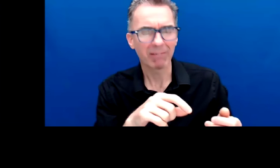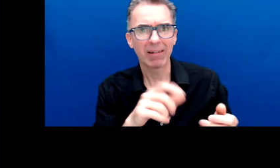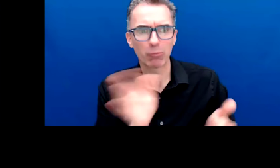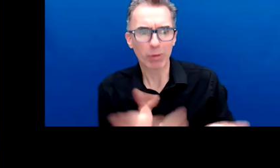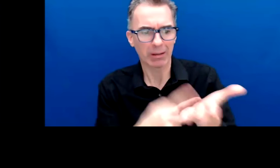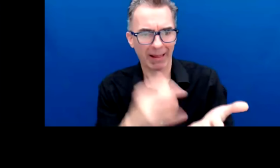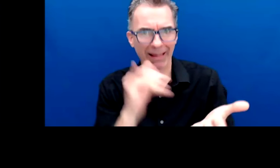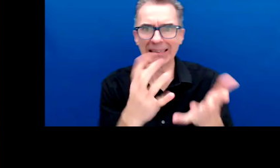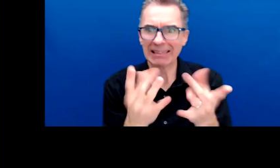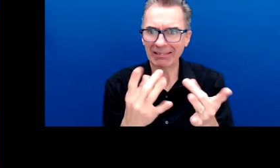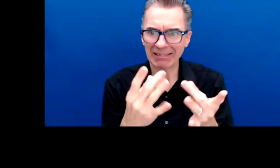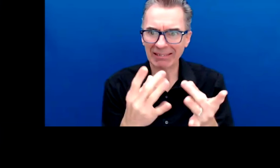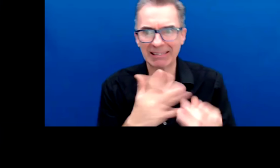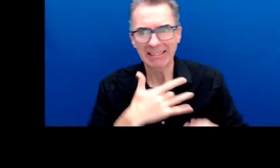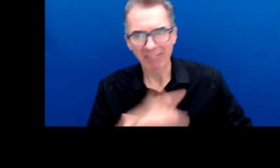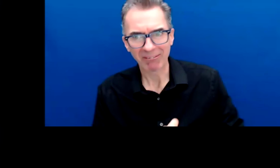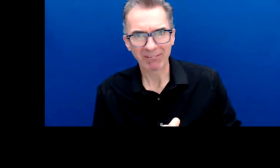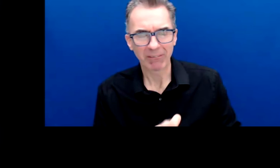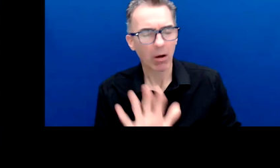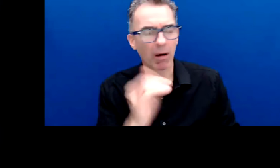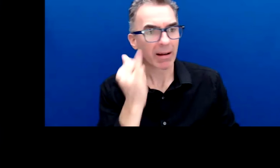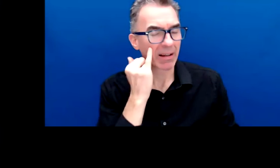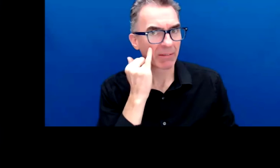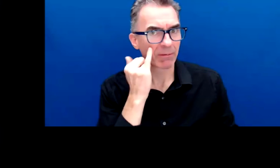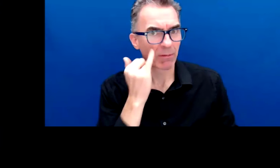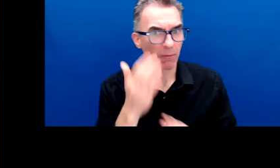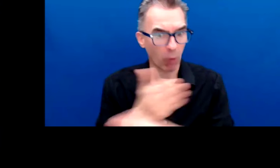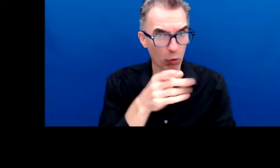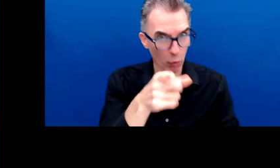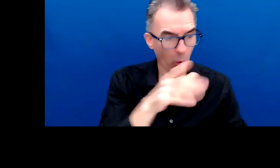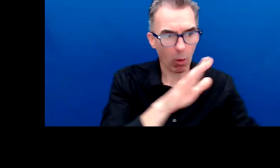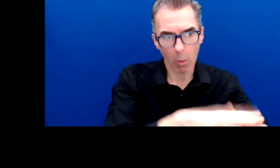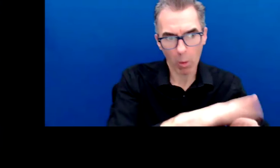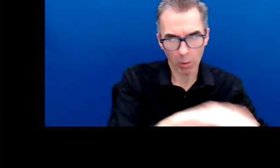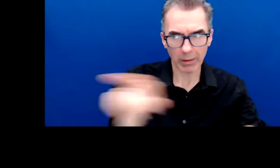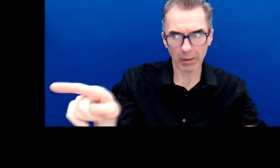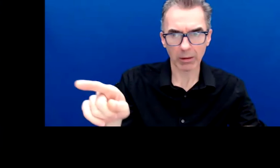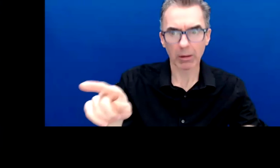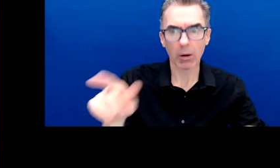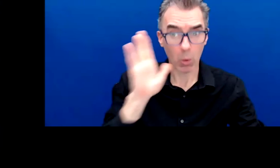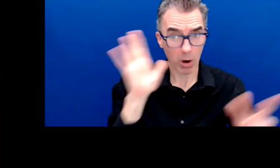Whereas if they are aware that someone's going to be reaching out to them, that just helps out so much more.